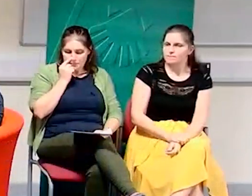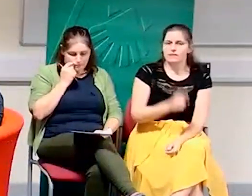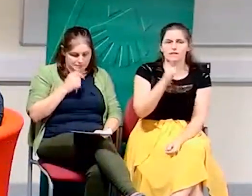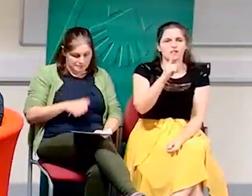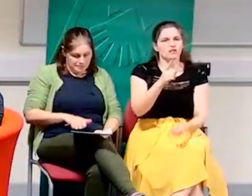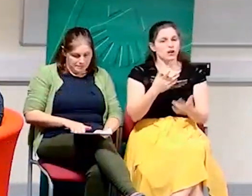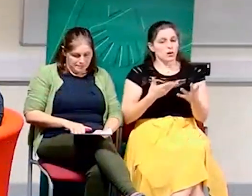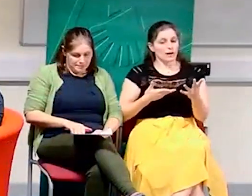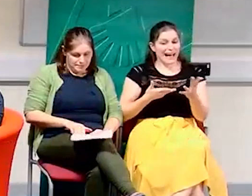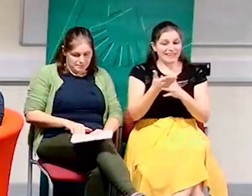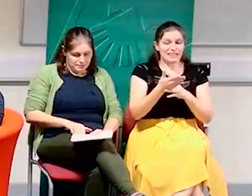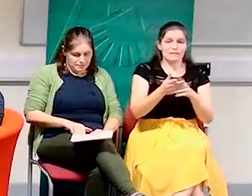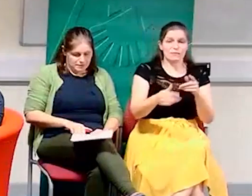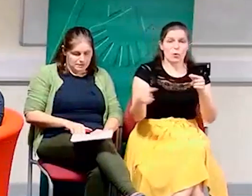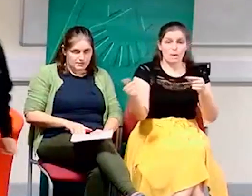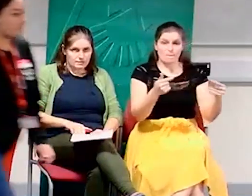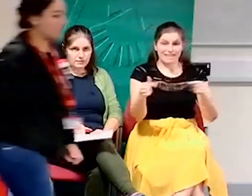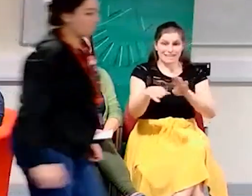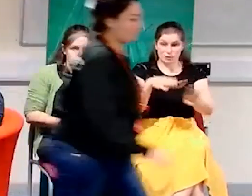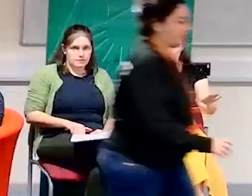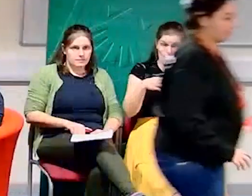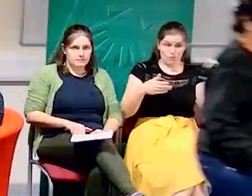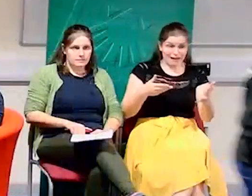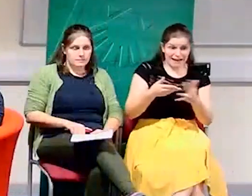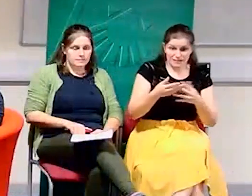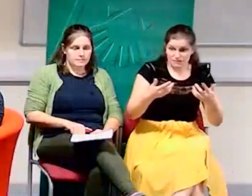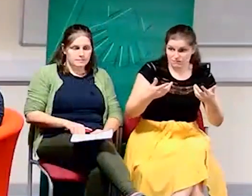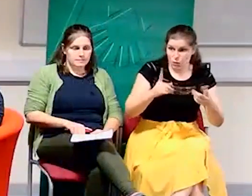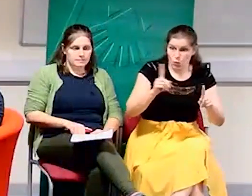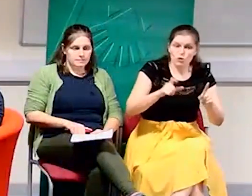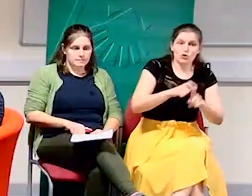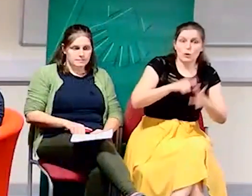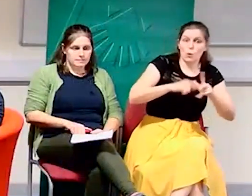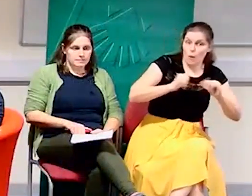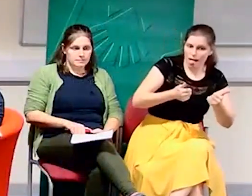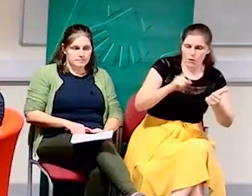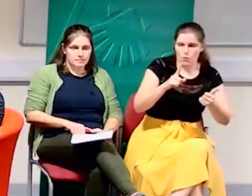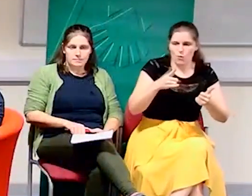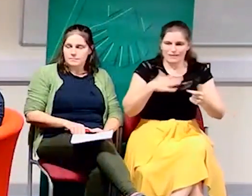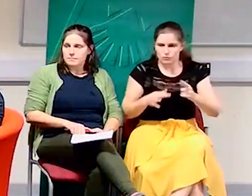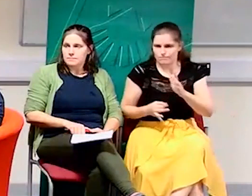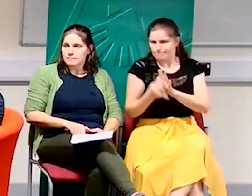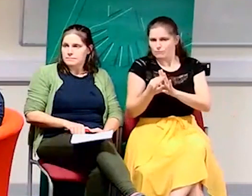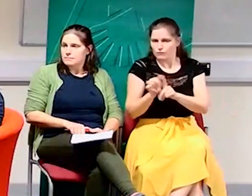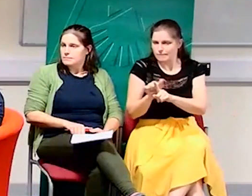Sport and then what what we need to do better and then perhaps we can and think about universities